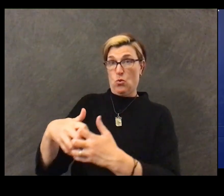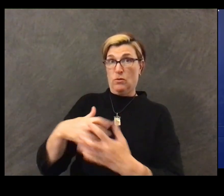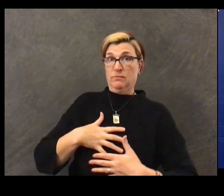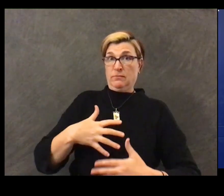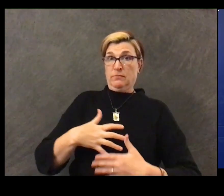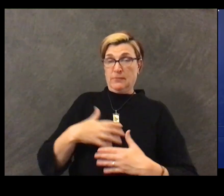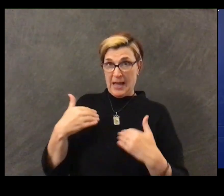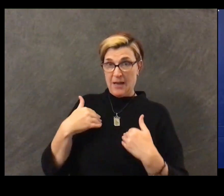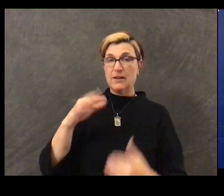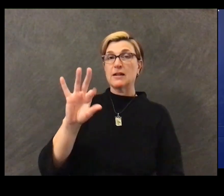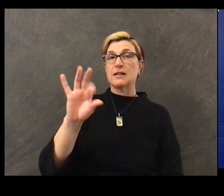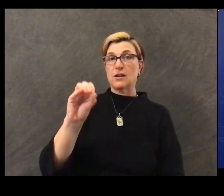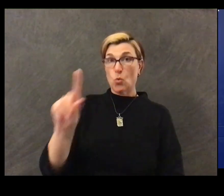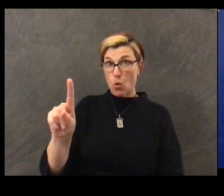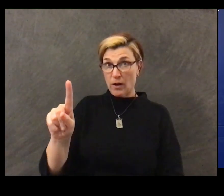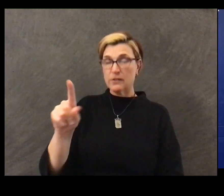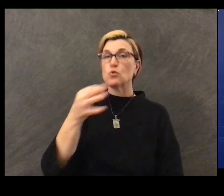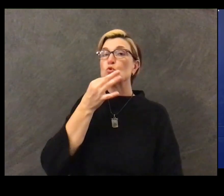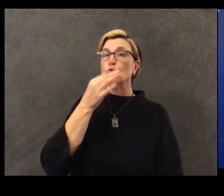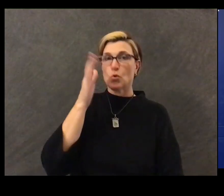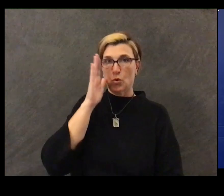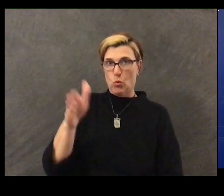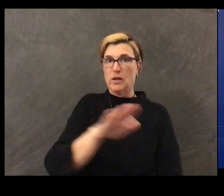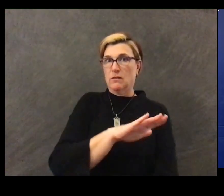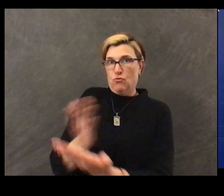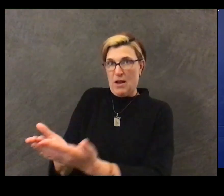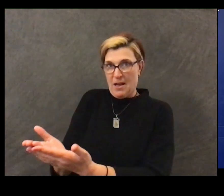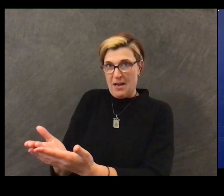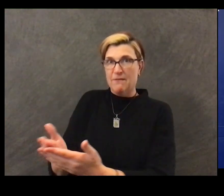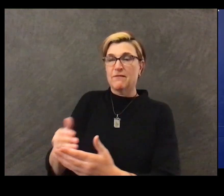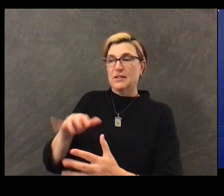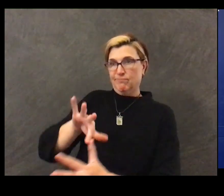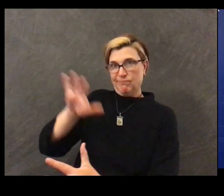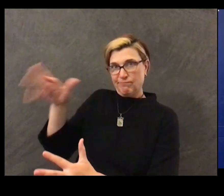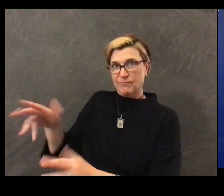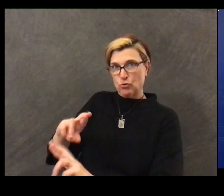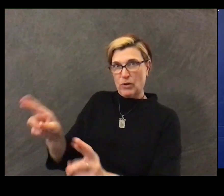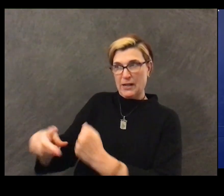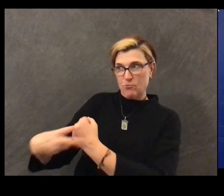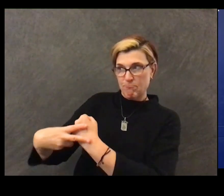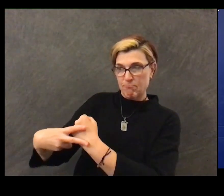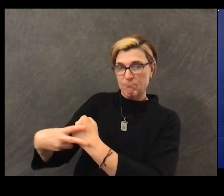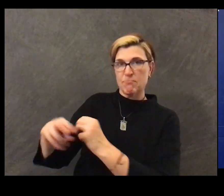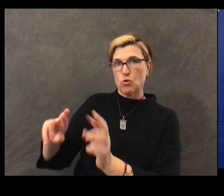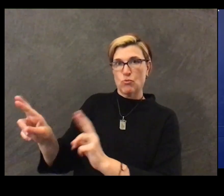ventilators will be added transitioned in the near term and and every American